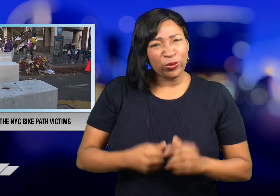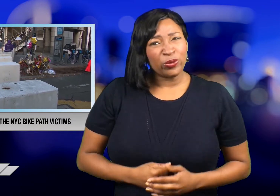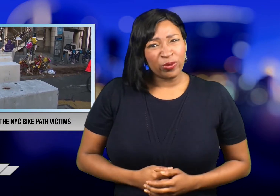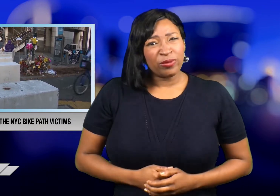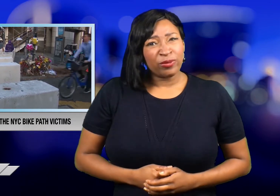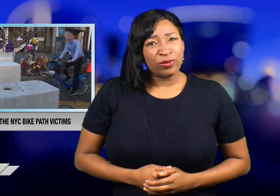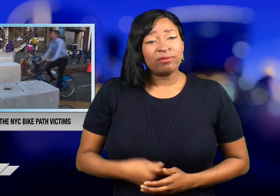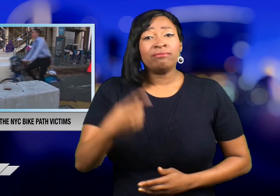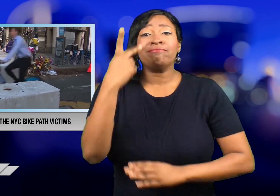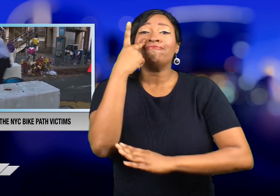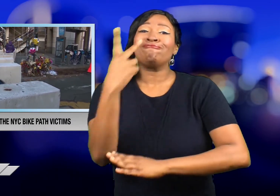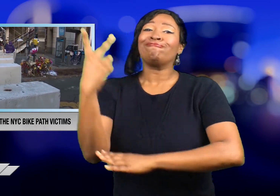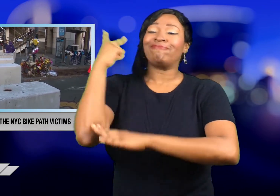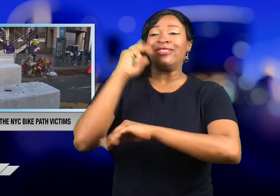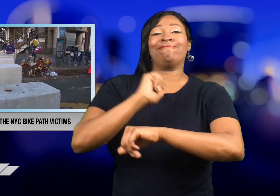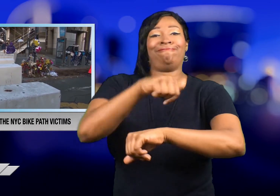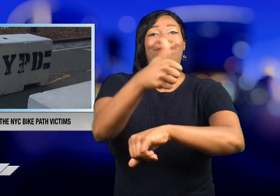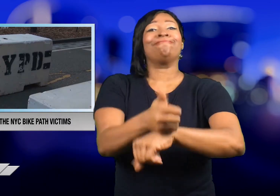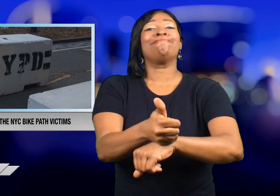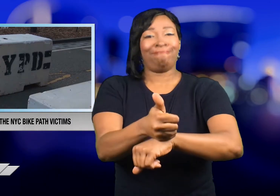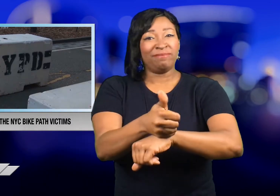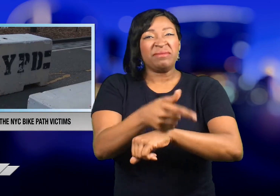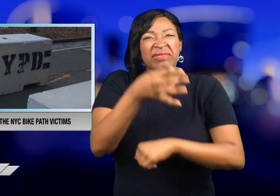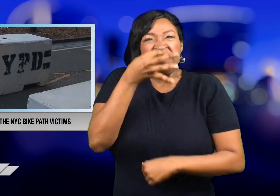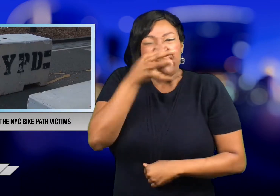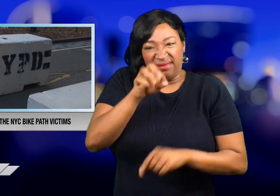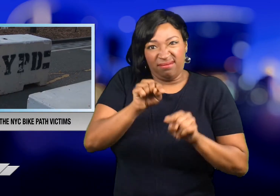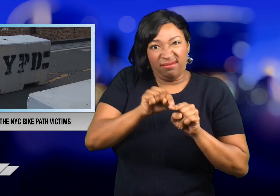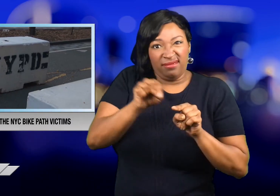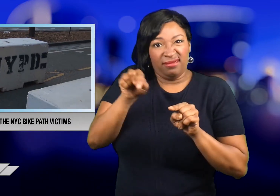Memorials have also sprung up at spots. Some are right